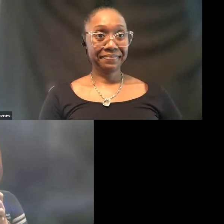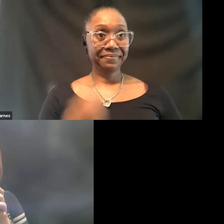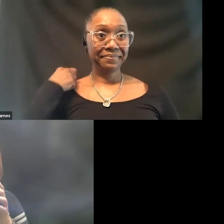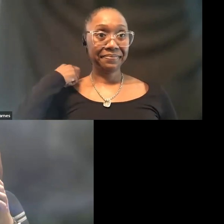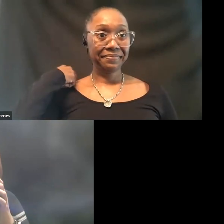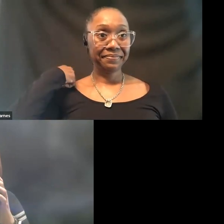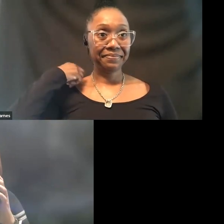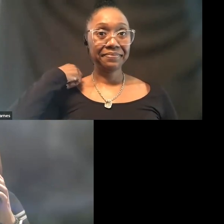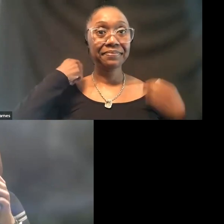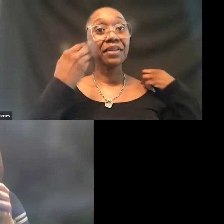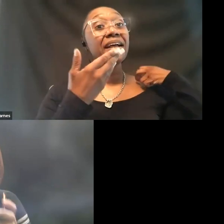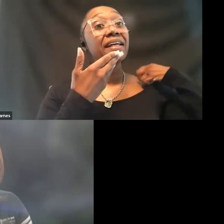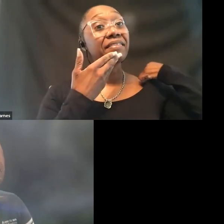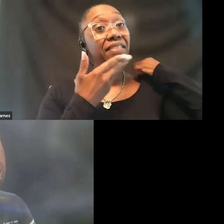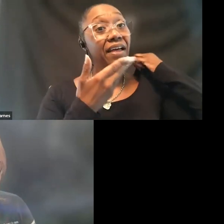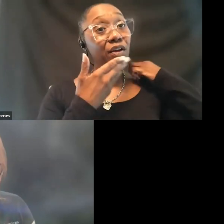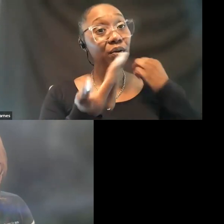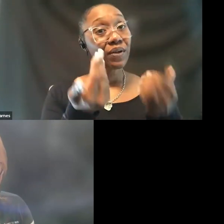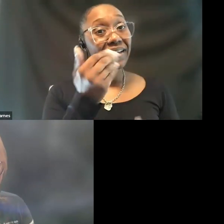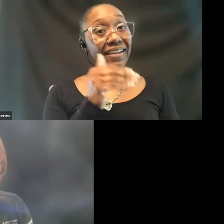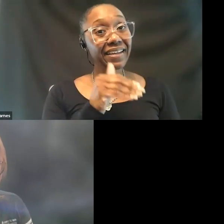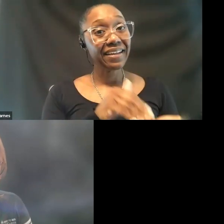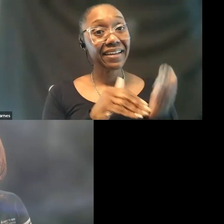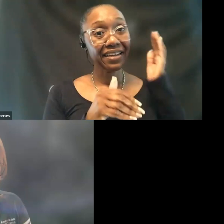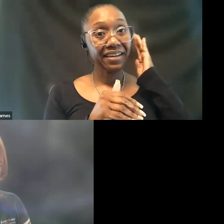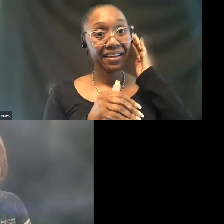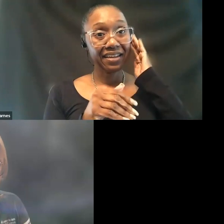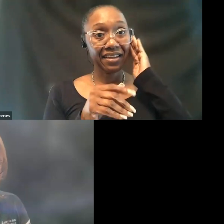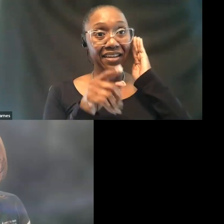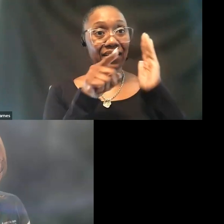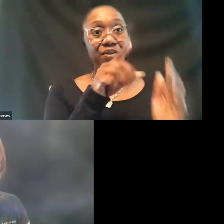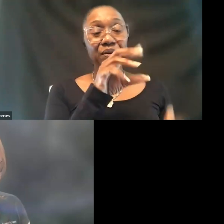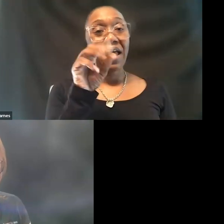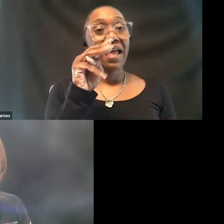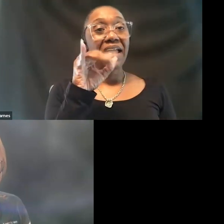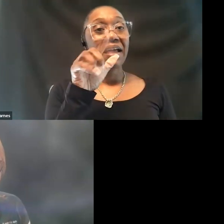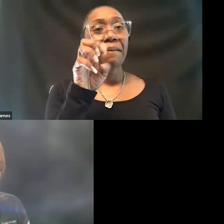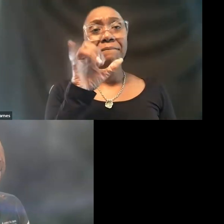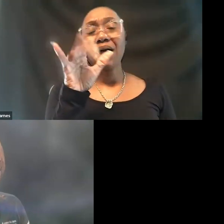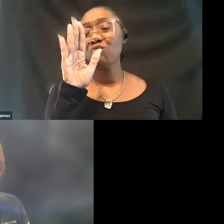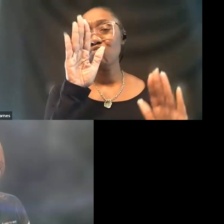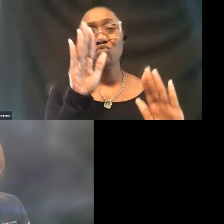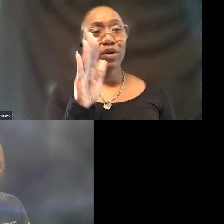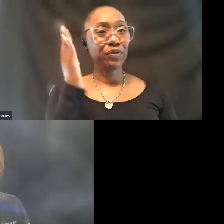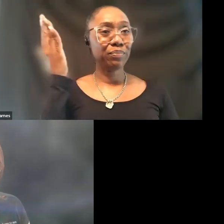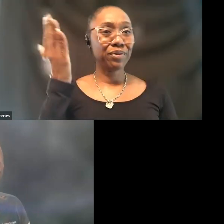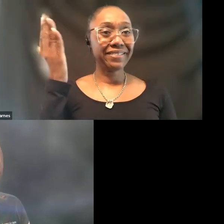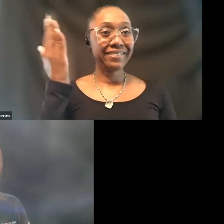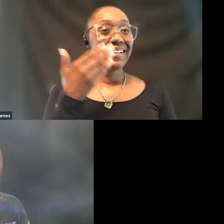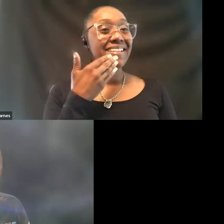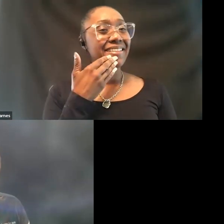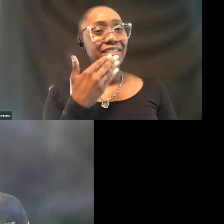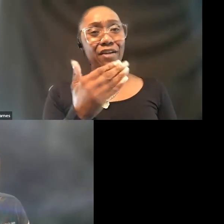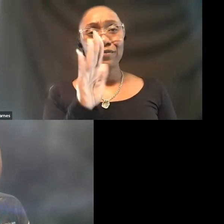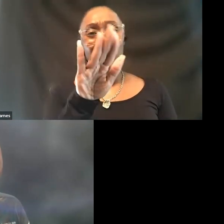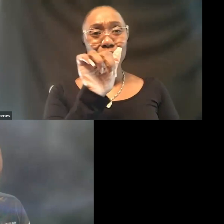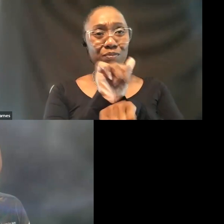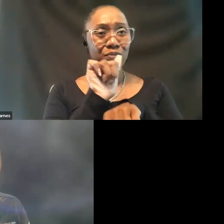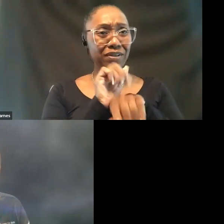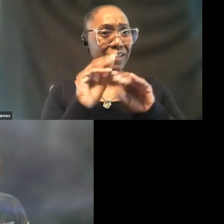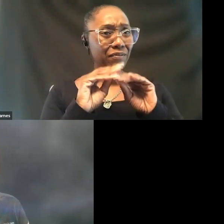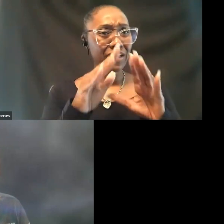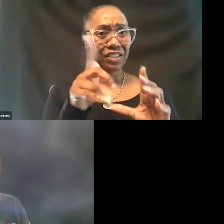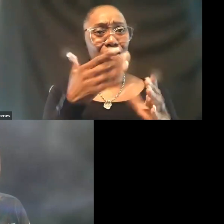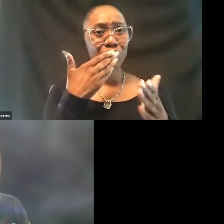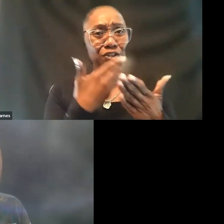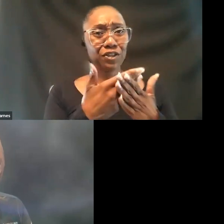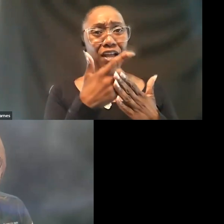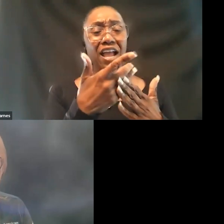Okay, well thanks again. June, Miley, excellent presentation. And just thanks for all the work that it's obvious that you're doing and thanks for being compassionate.